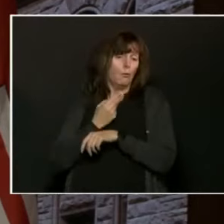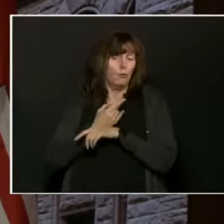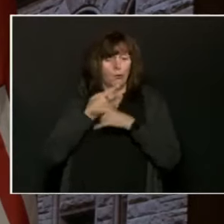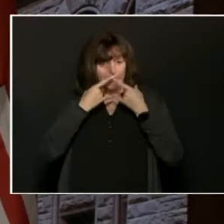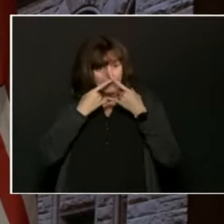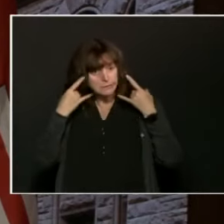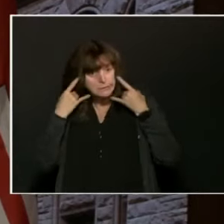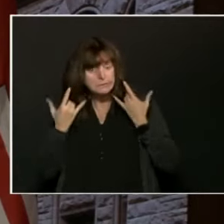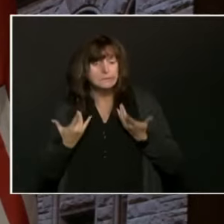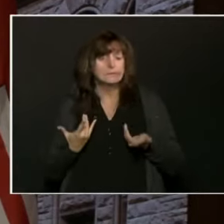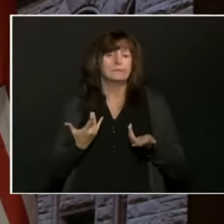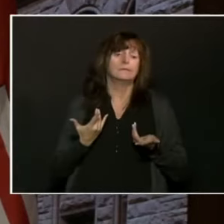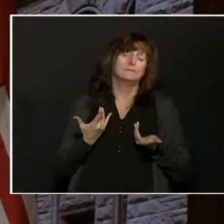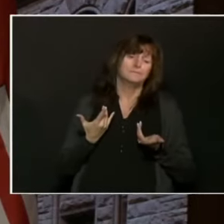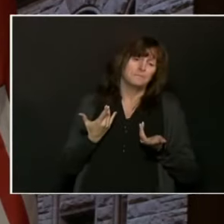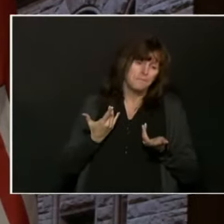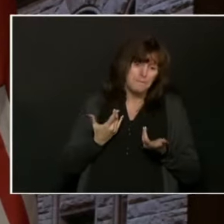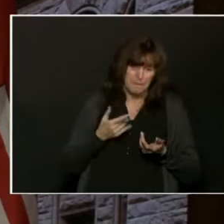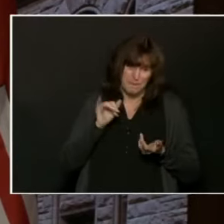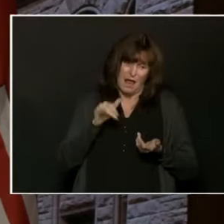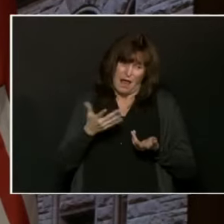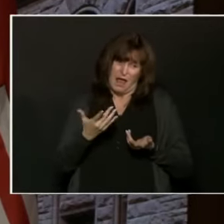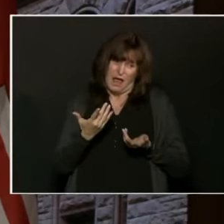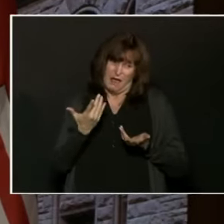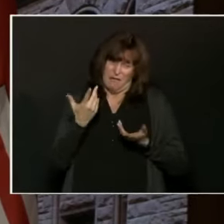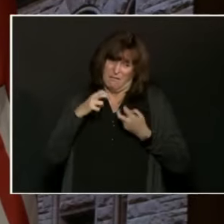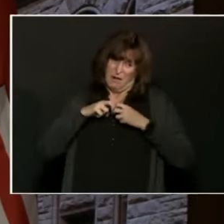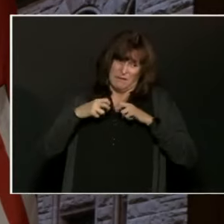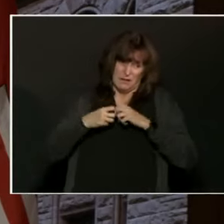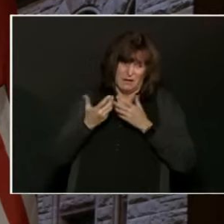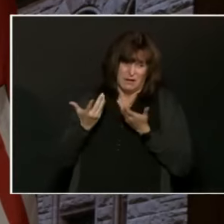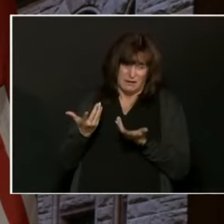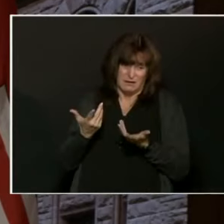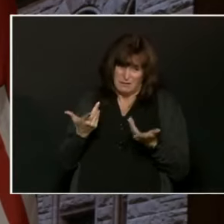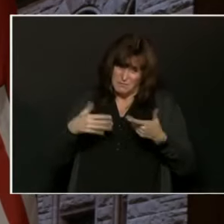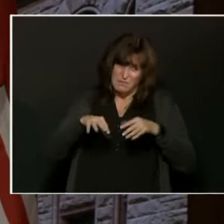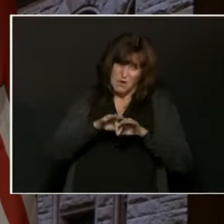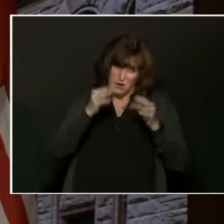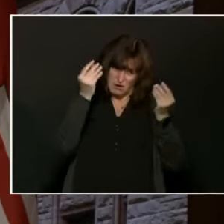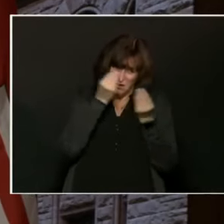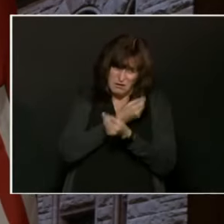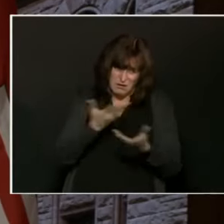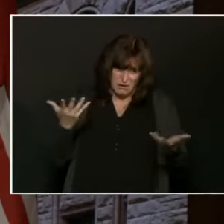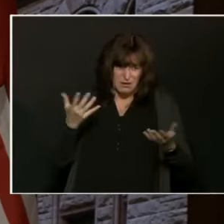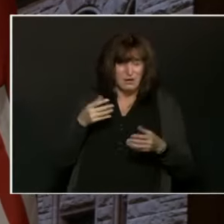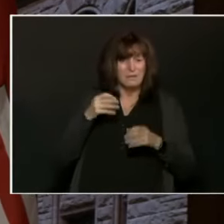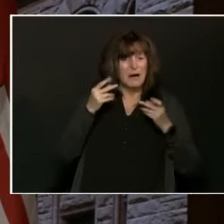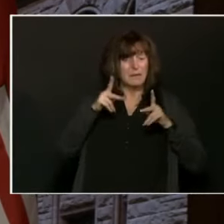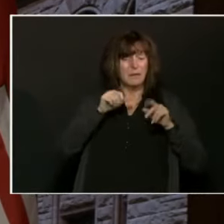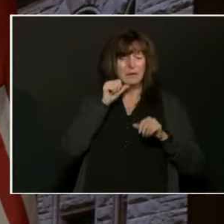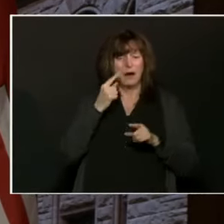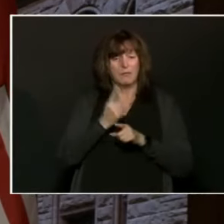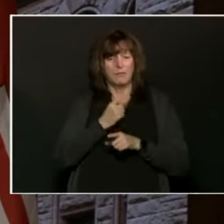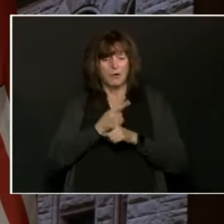EACH OTHER, NOT WEARING THE MASK